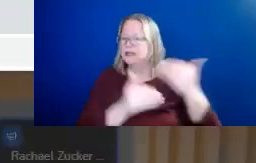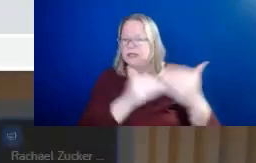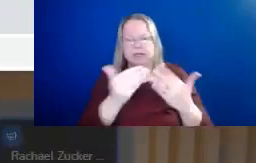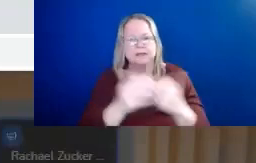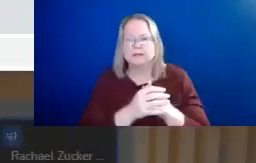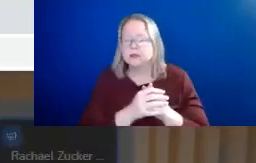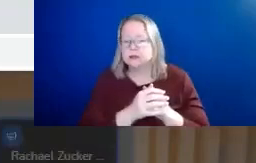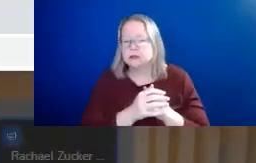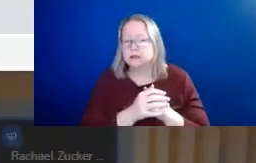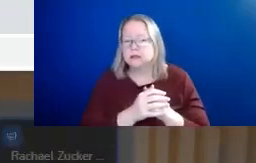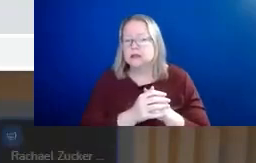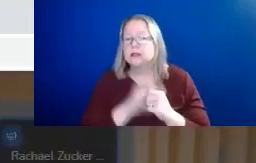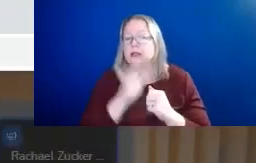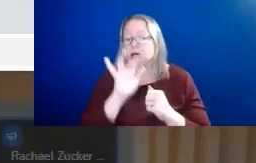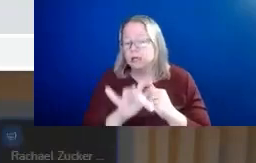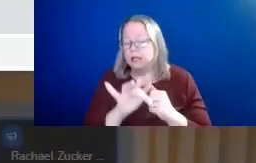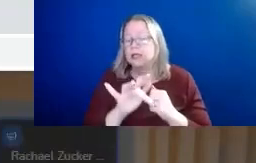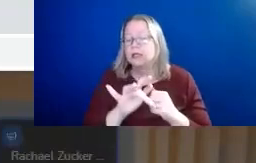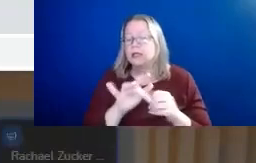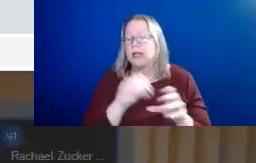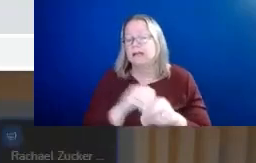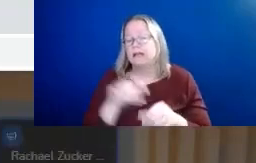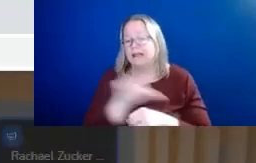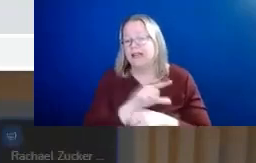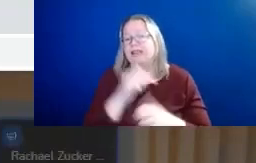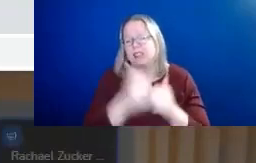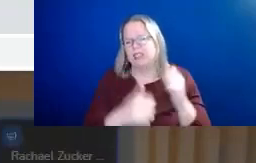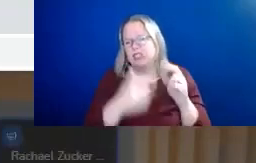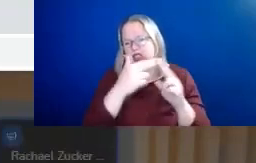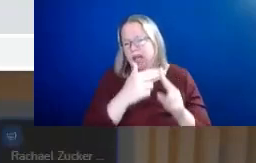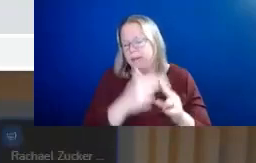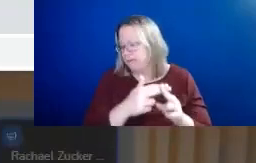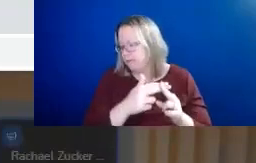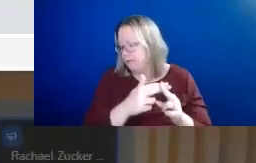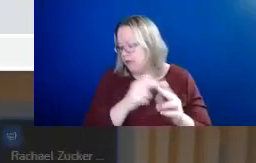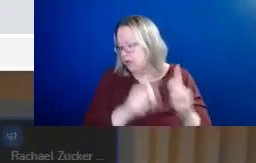blue plate button. The ones here